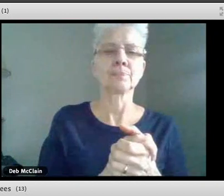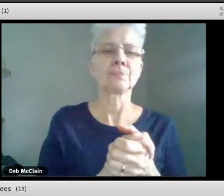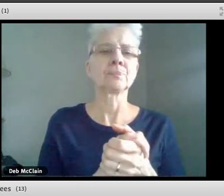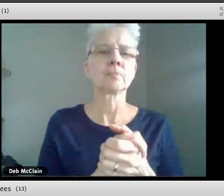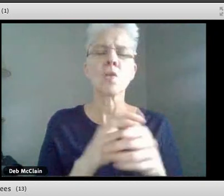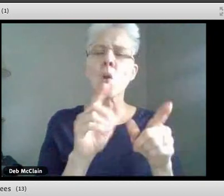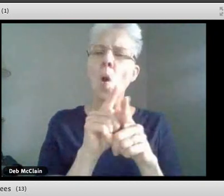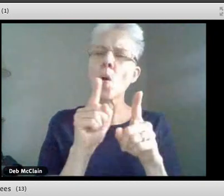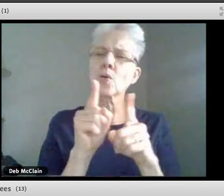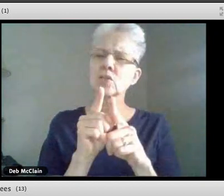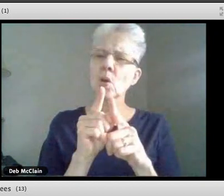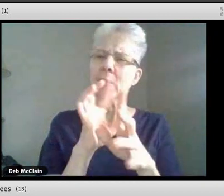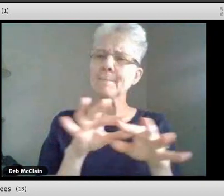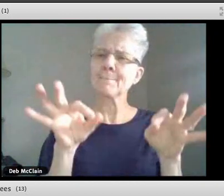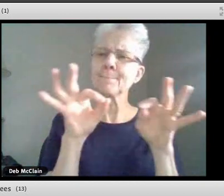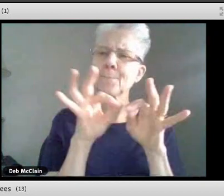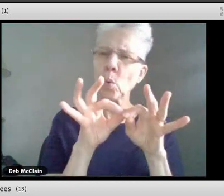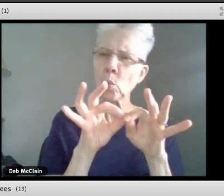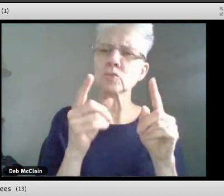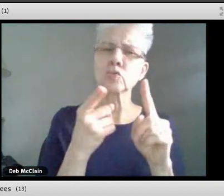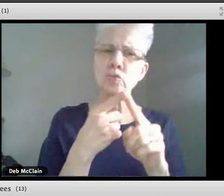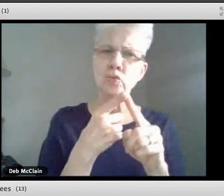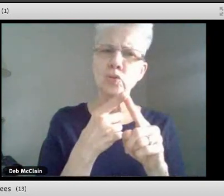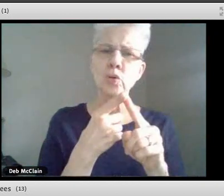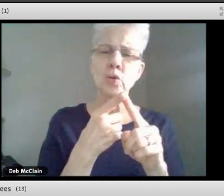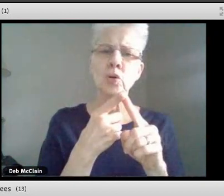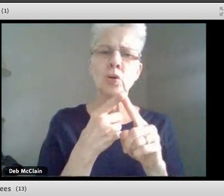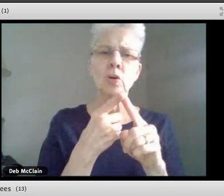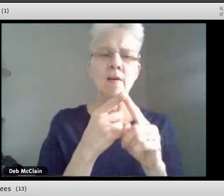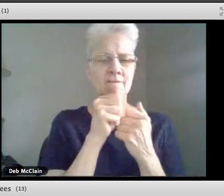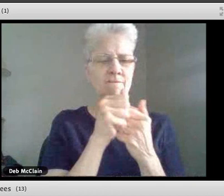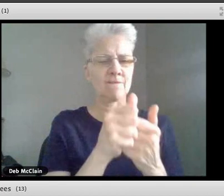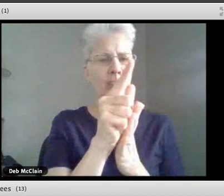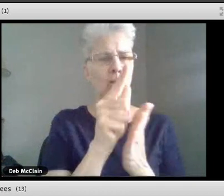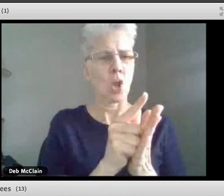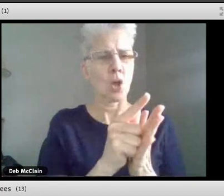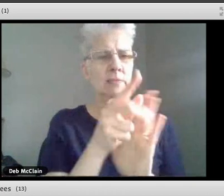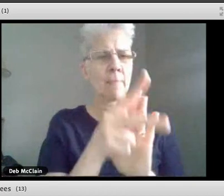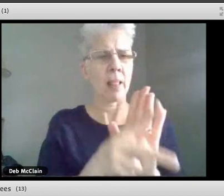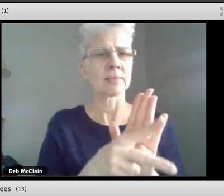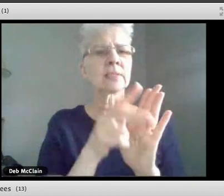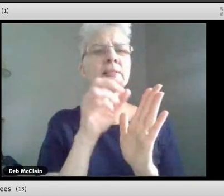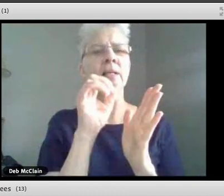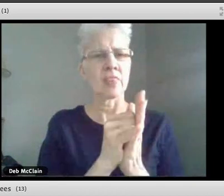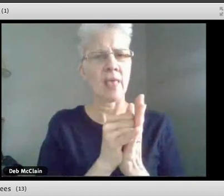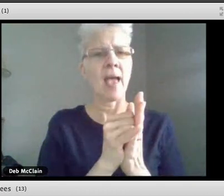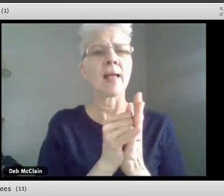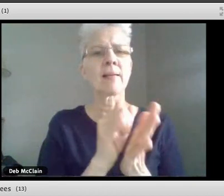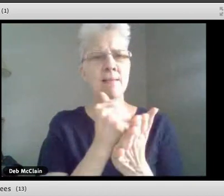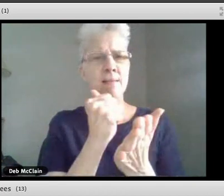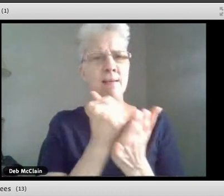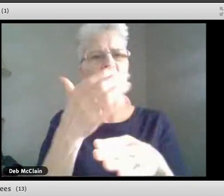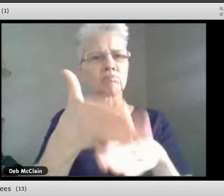We need to meet these aspects of the law and the policies that the federal government and the state government